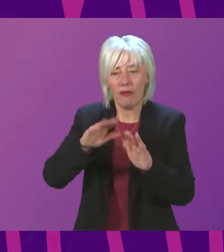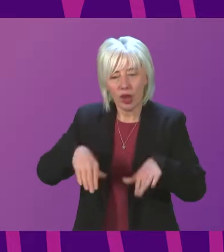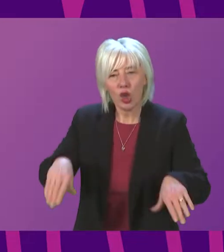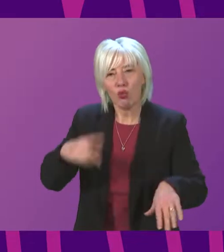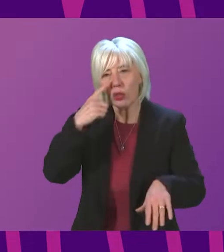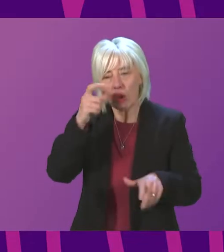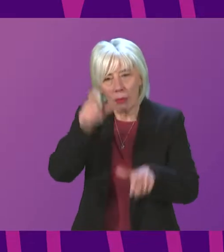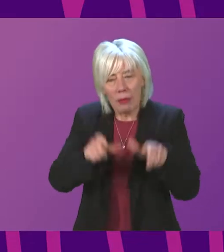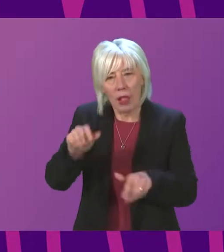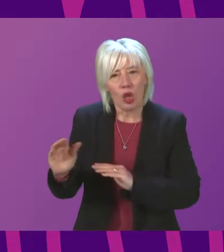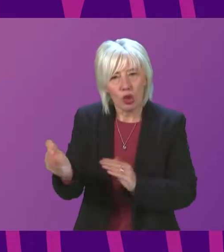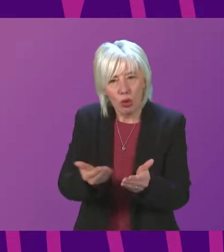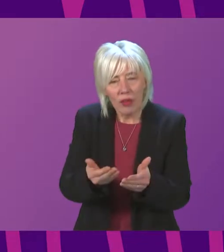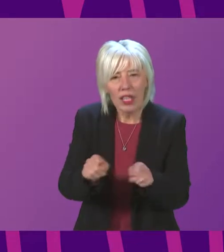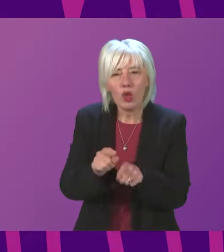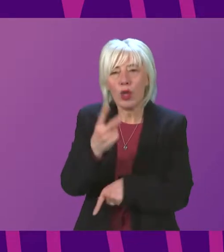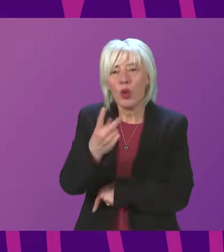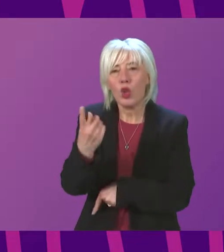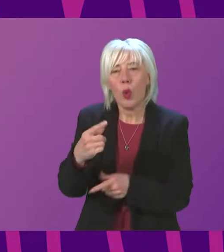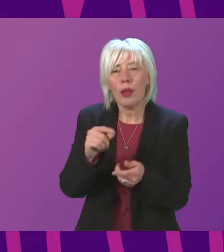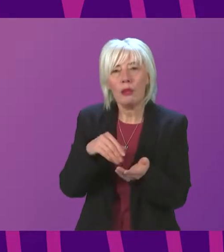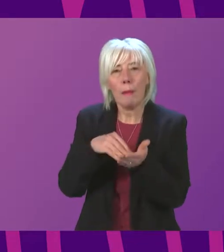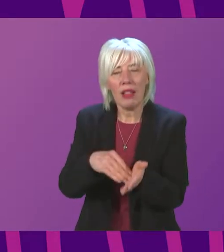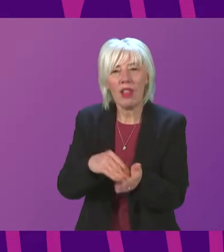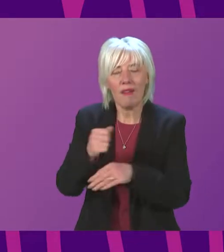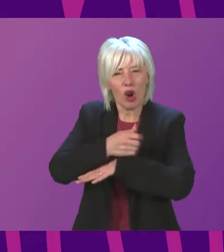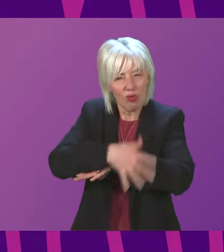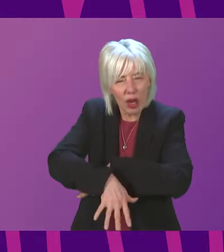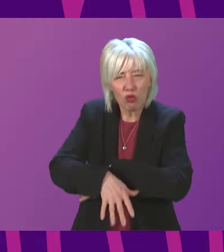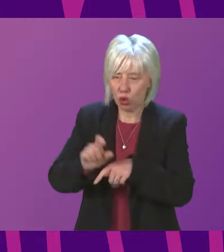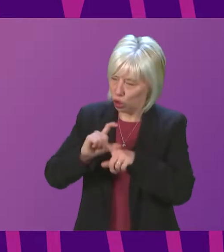health services, £21 million for grass-roots community groups via our communities mental